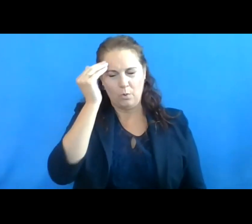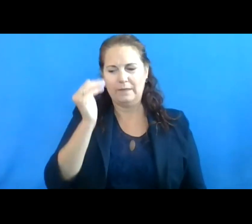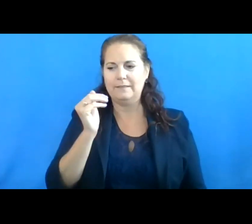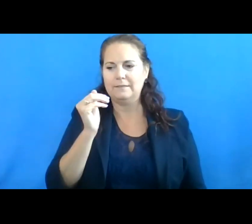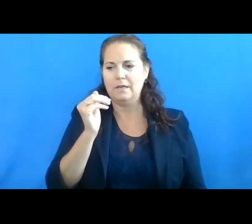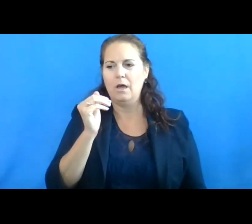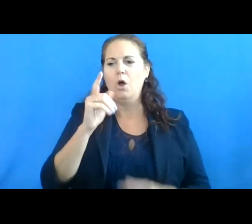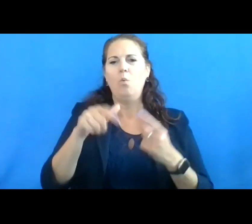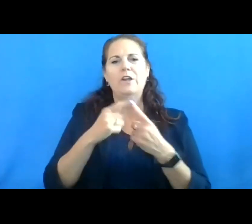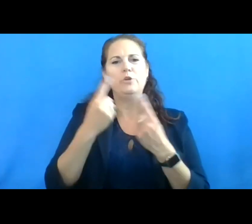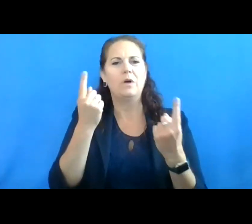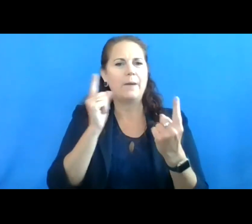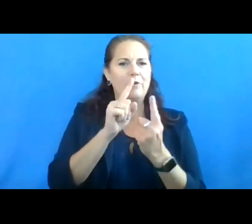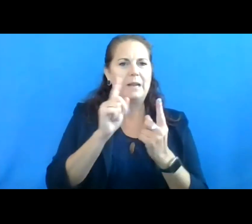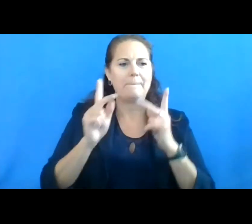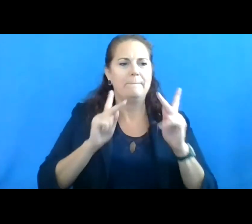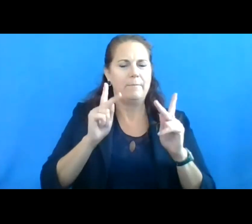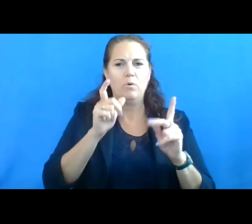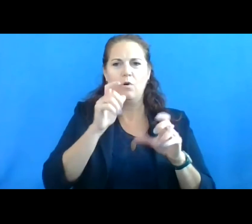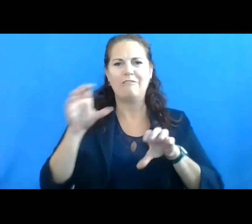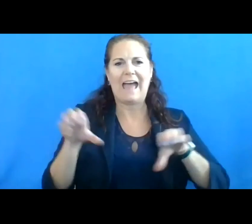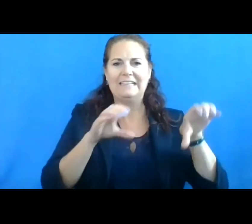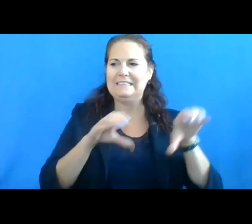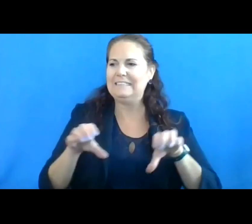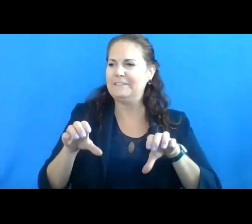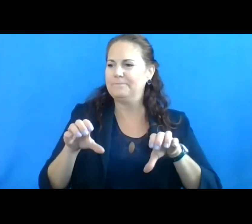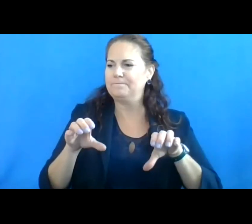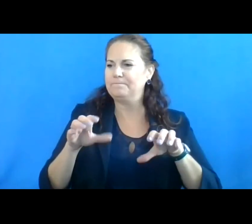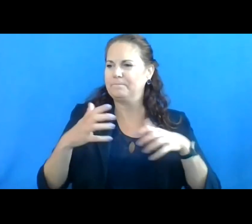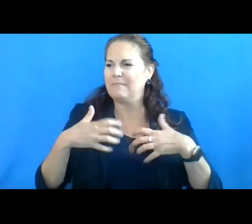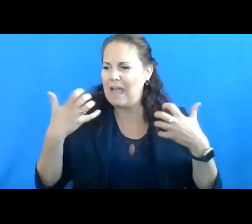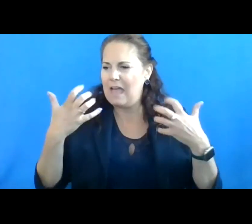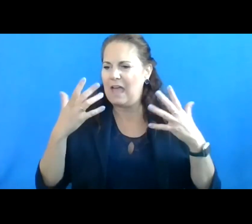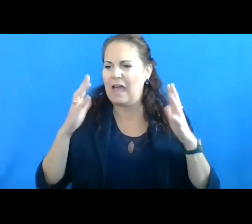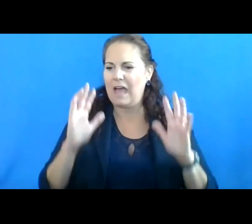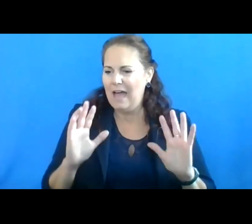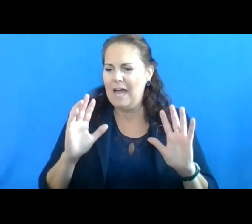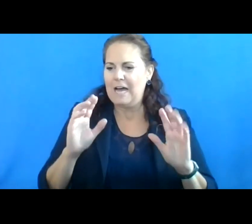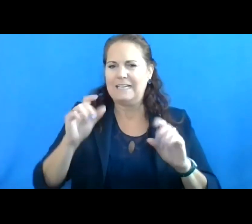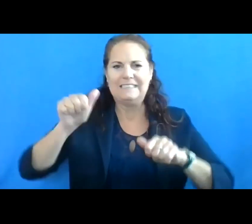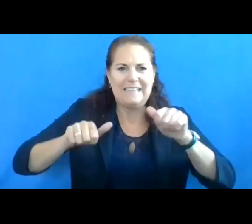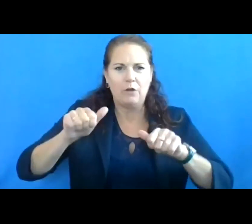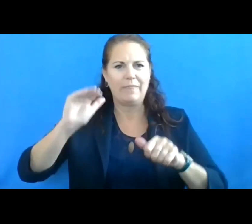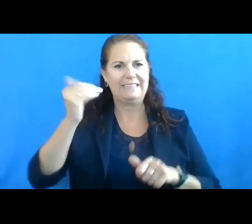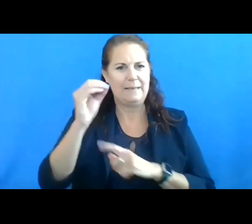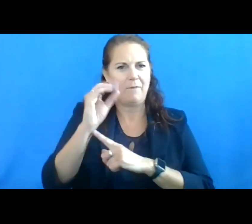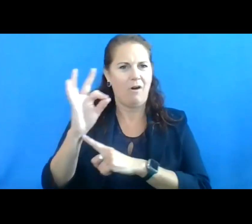or people are acting and it’s not themselves or they seem off, just give them space and